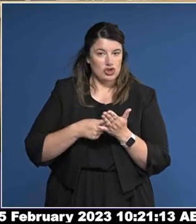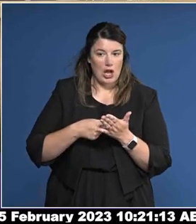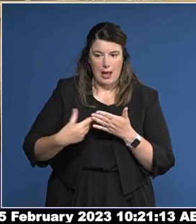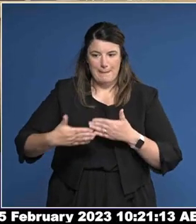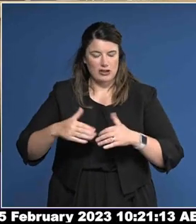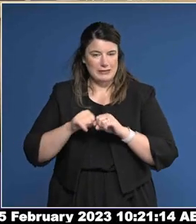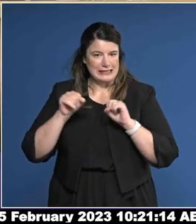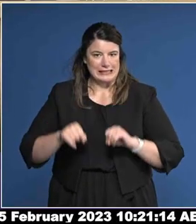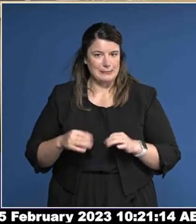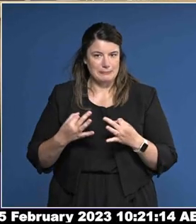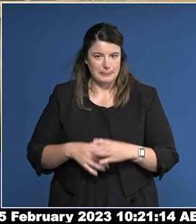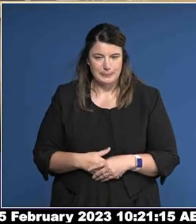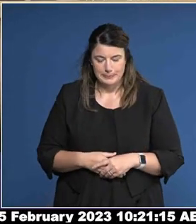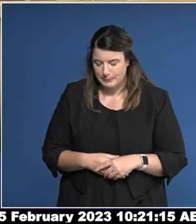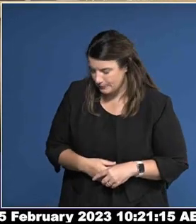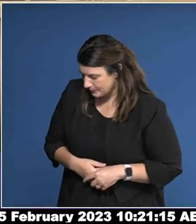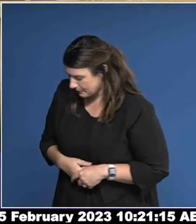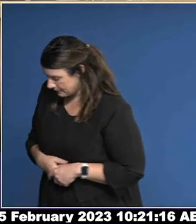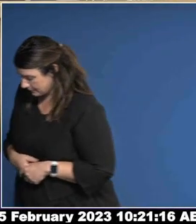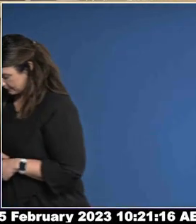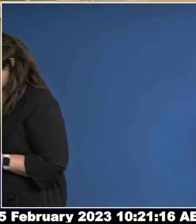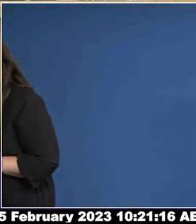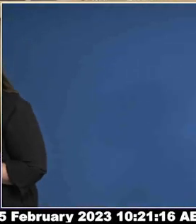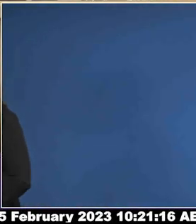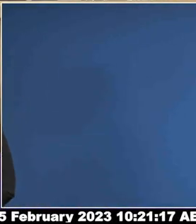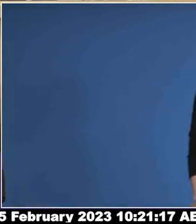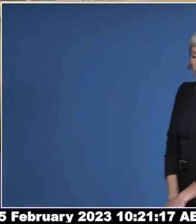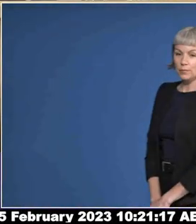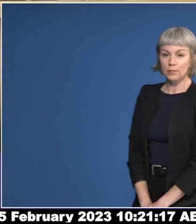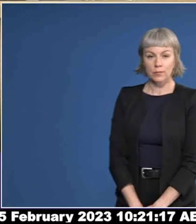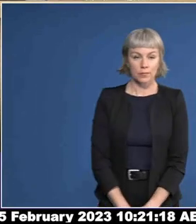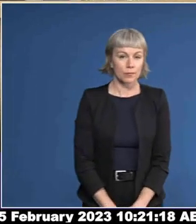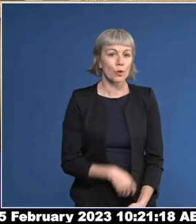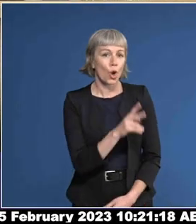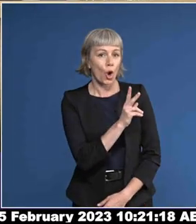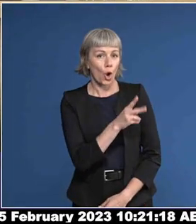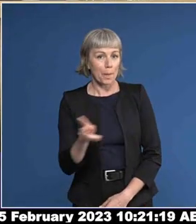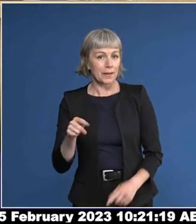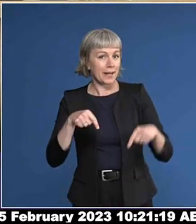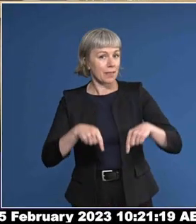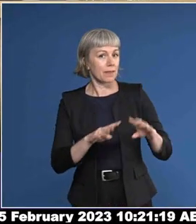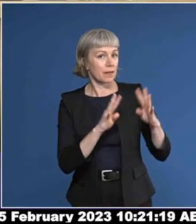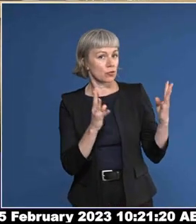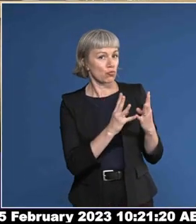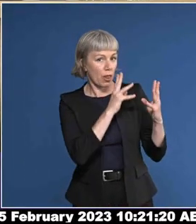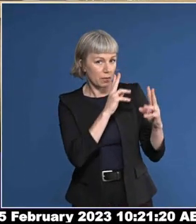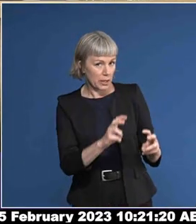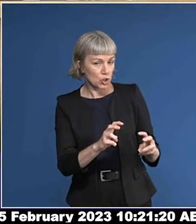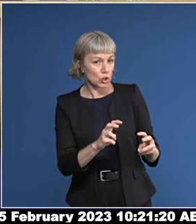Now, what's not uncommon for this Royal Commission is that there will be a report, or something released almost, like, on the day we have a hearing about something.